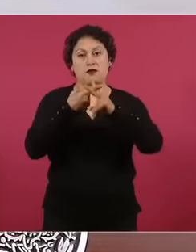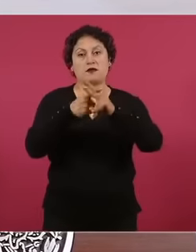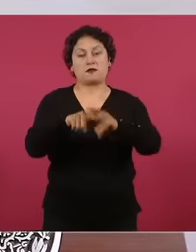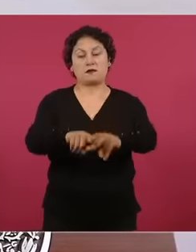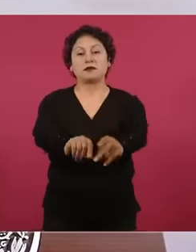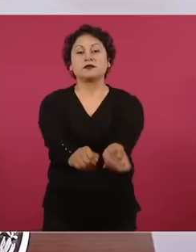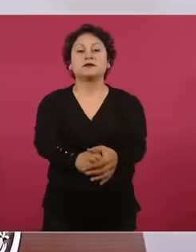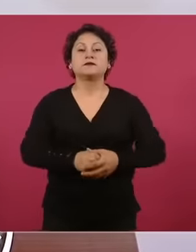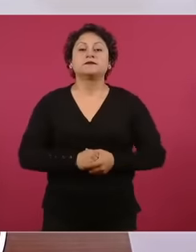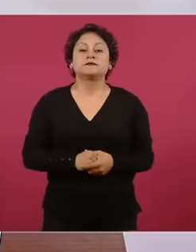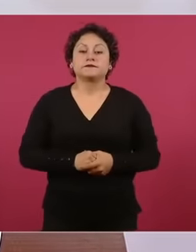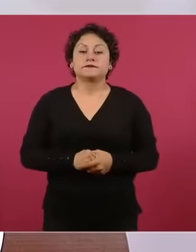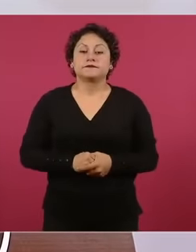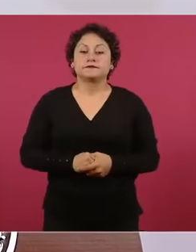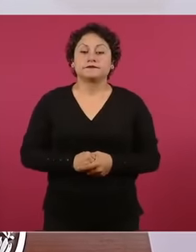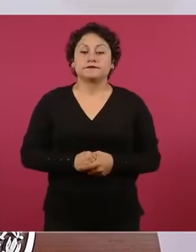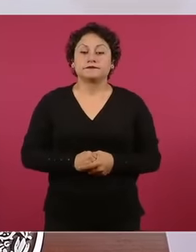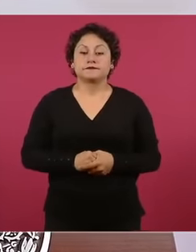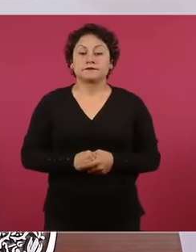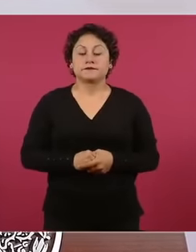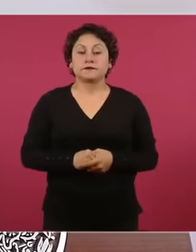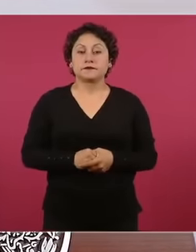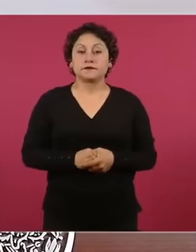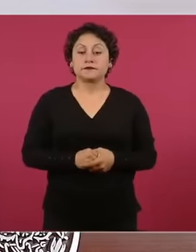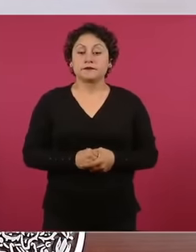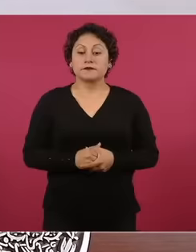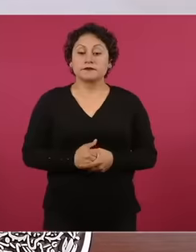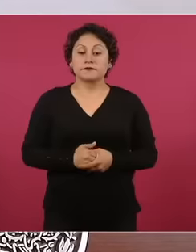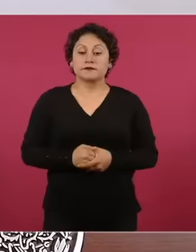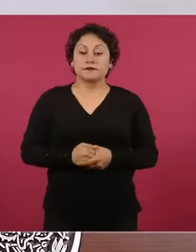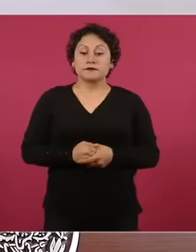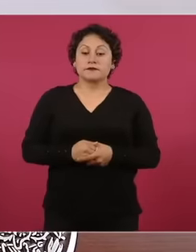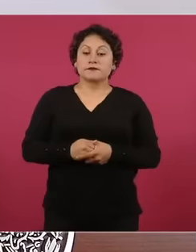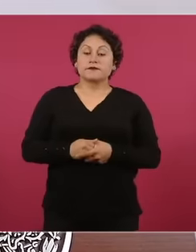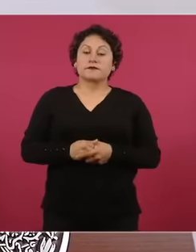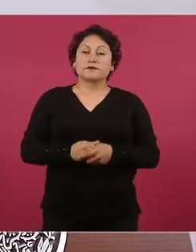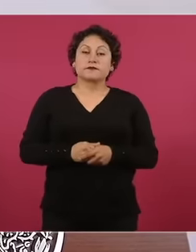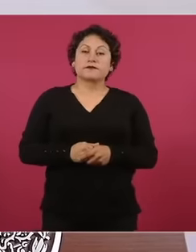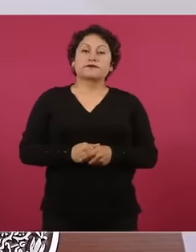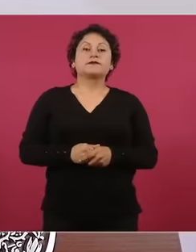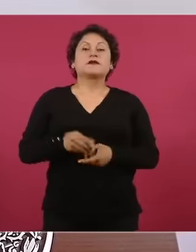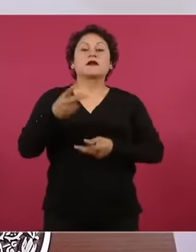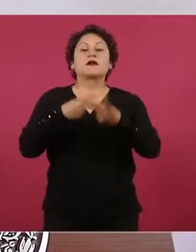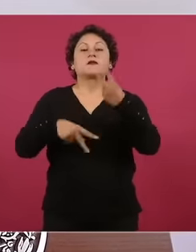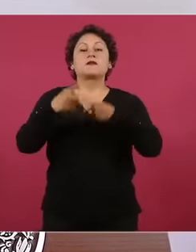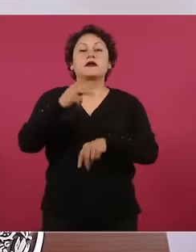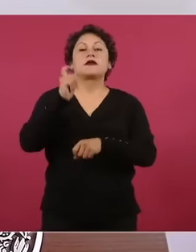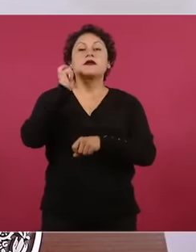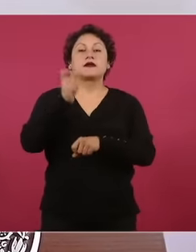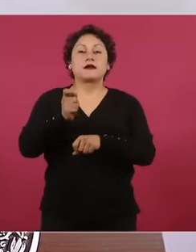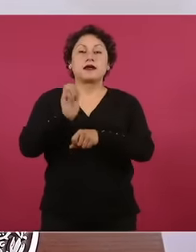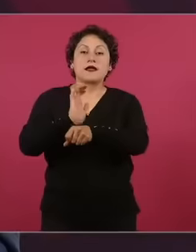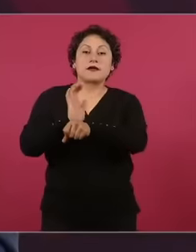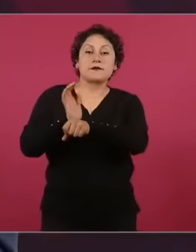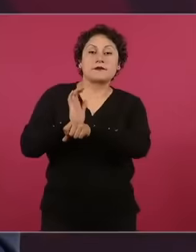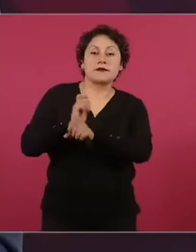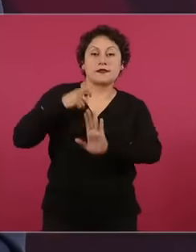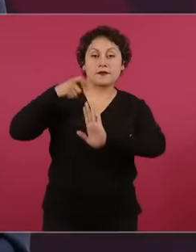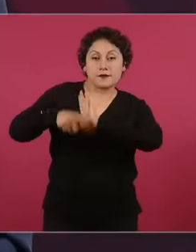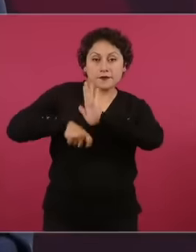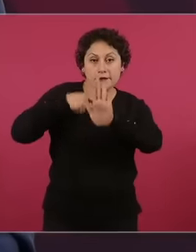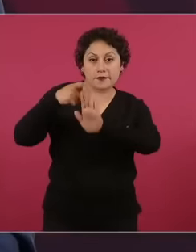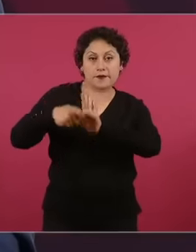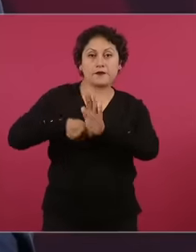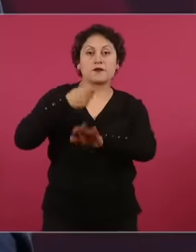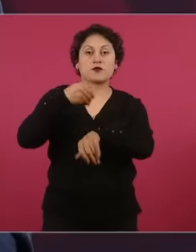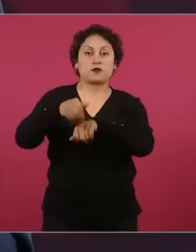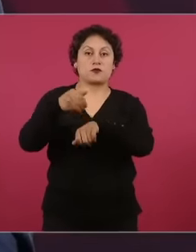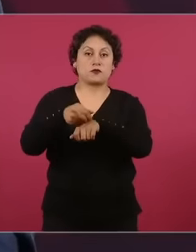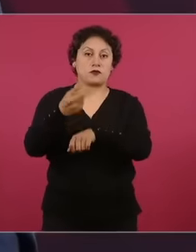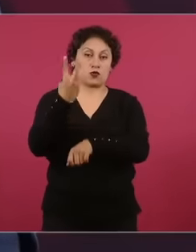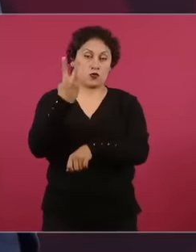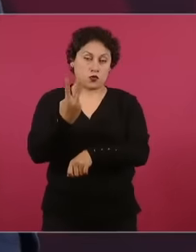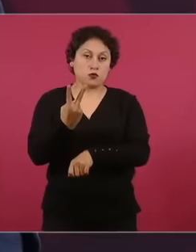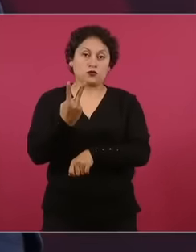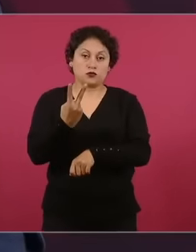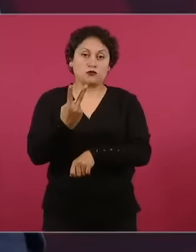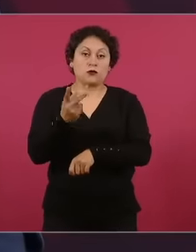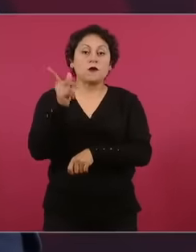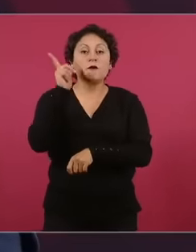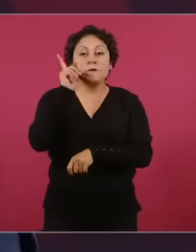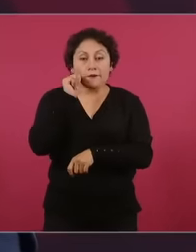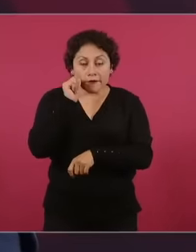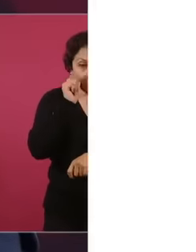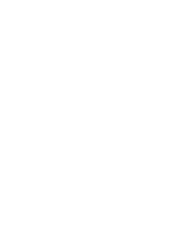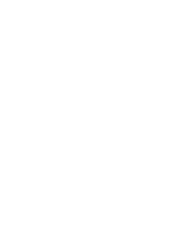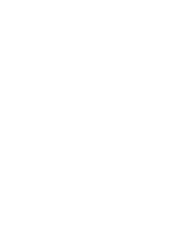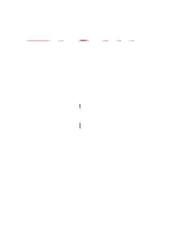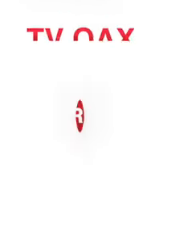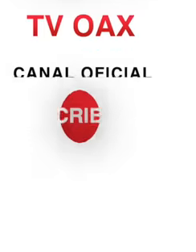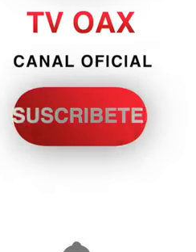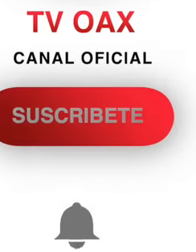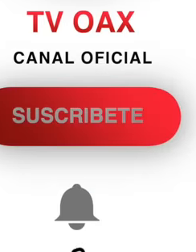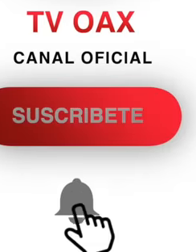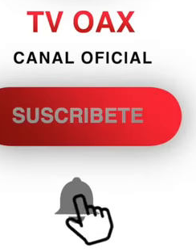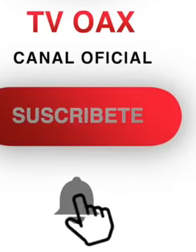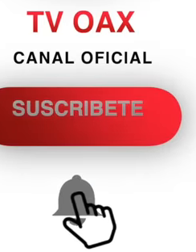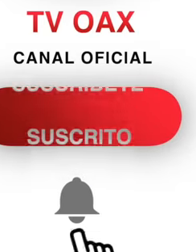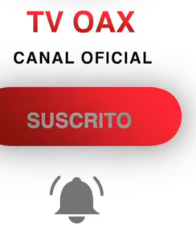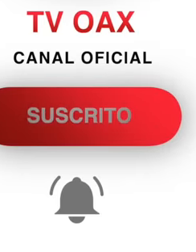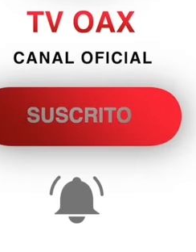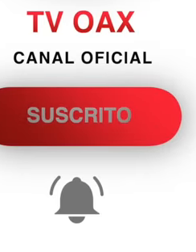chapter of the documentary about the Mayan train. It's going to happen tomorrow at 9 o'clock in the morning. night so